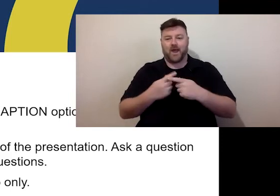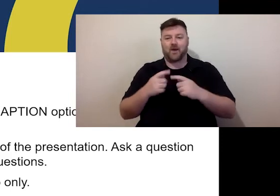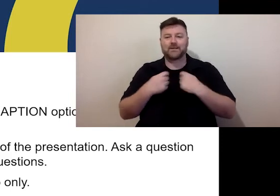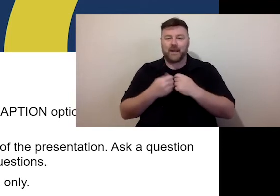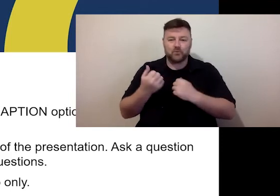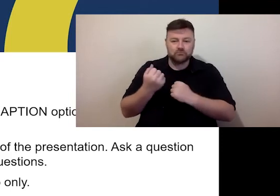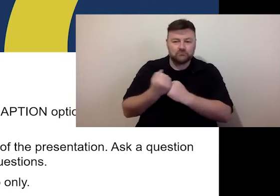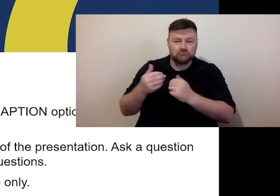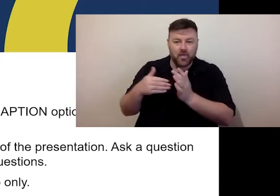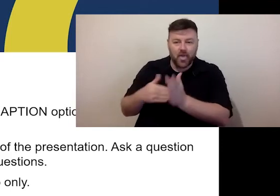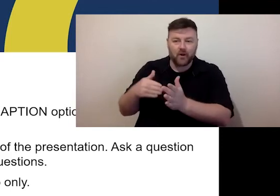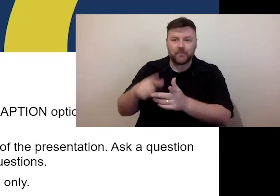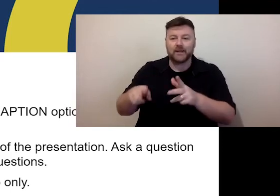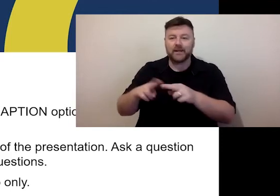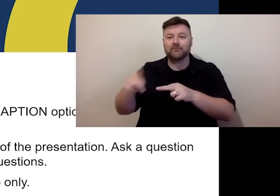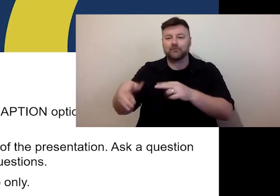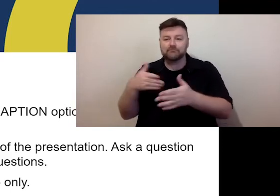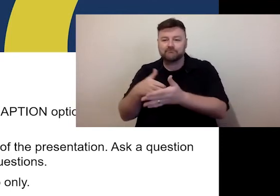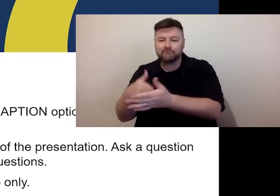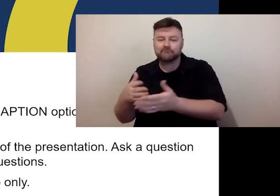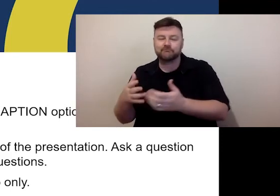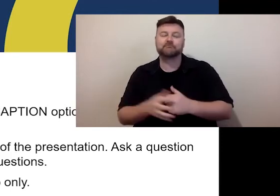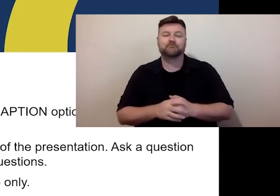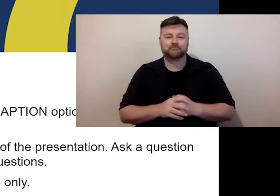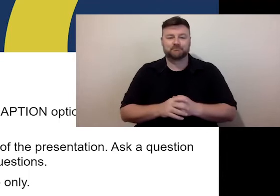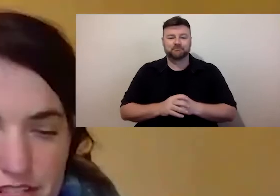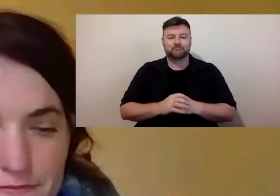if you're having troubles with the app or the technology through the session.